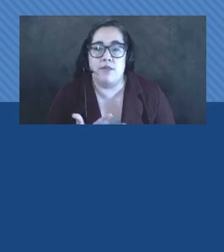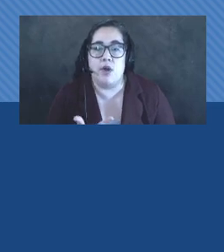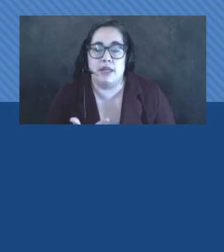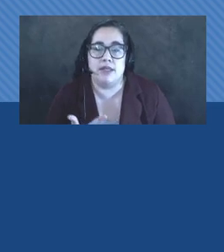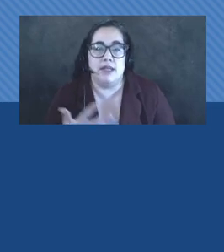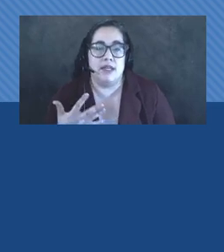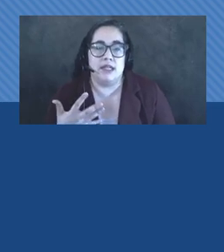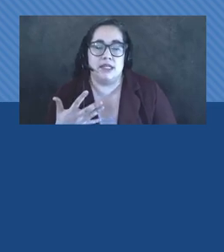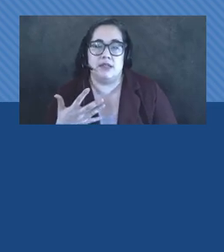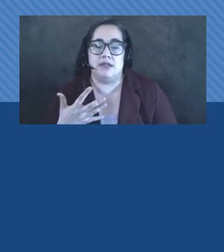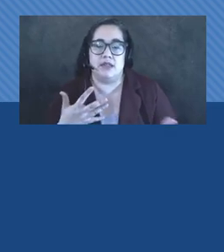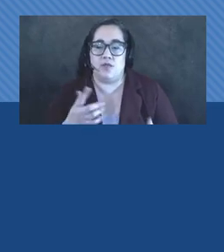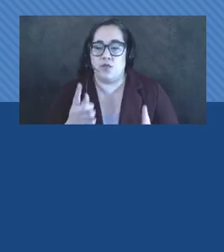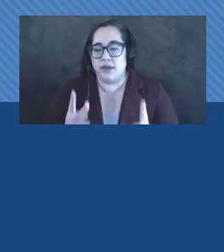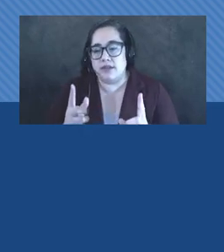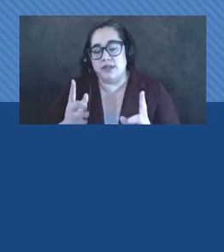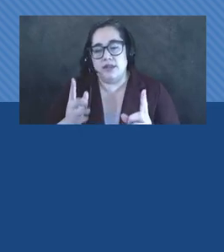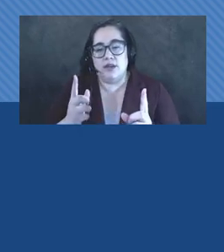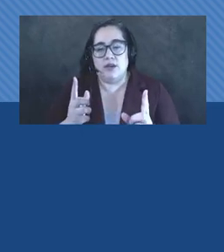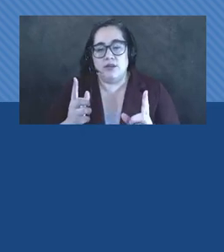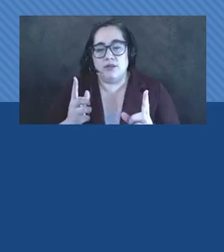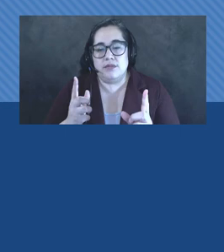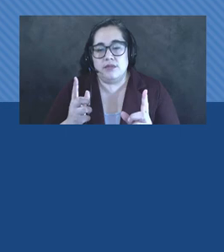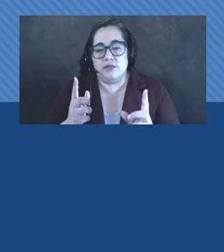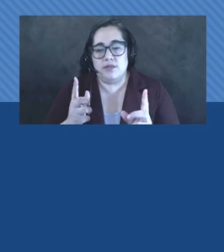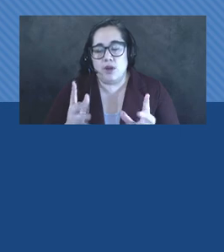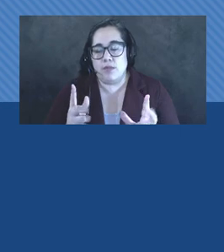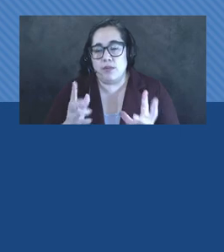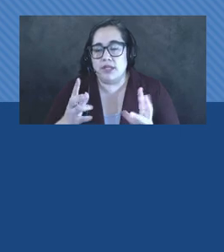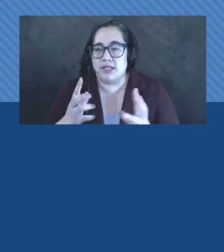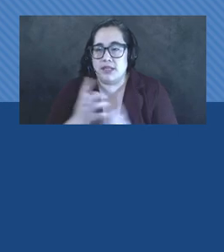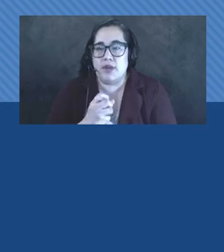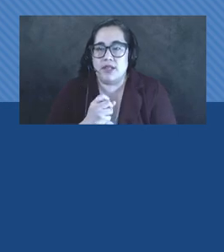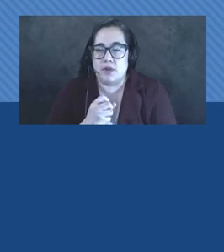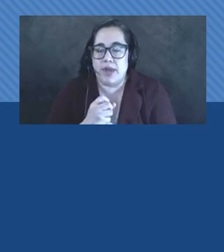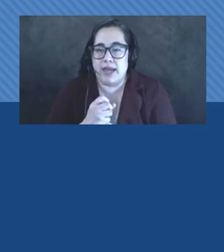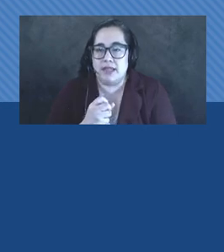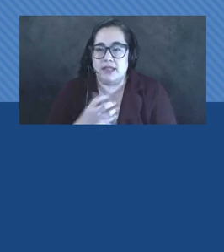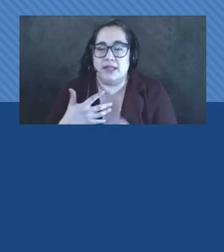moment to one. One moment to summarize one passage.